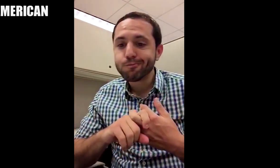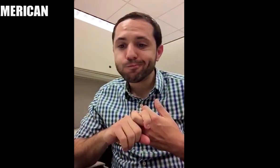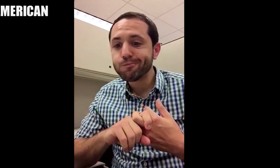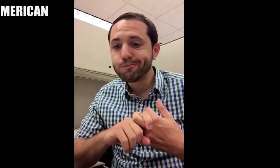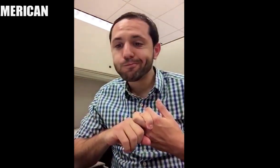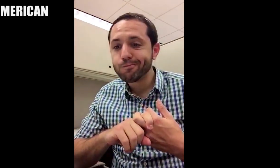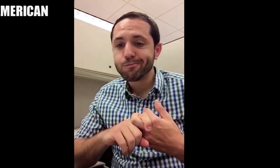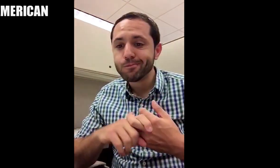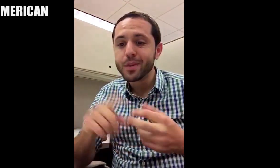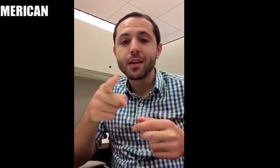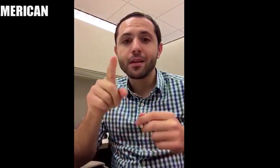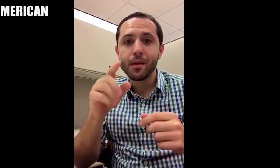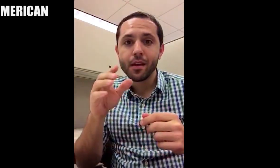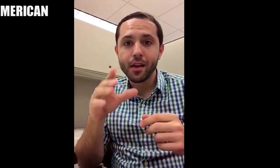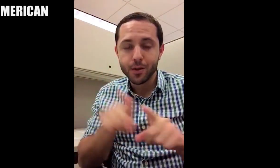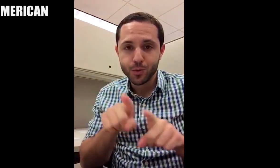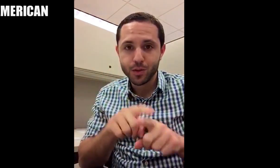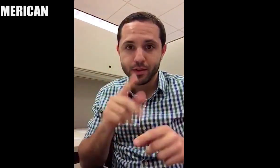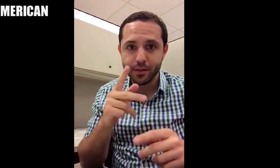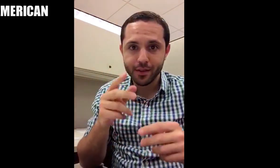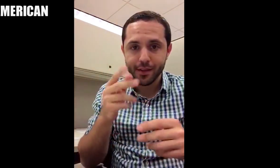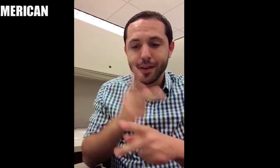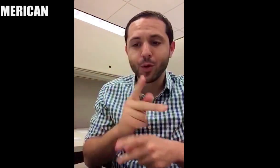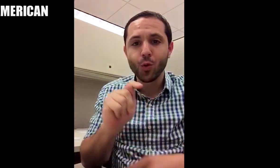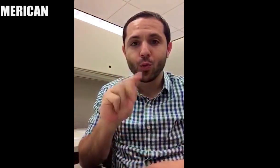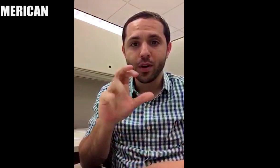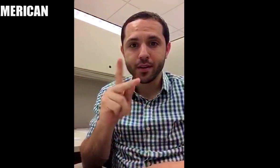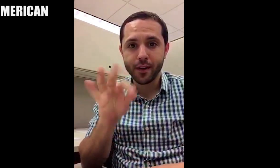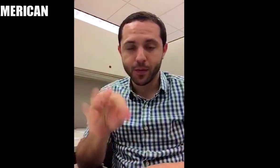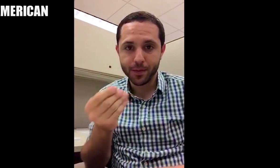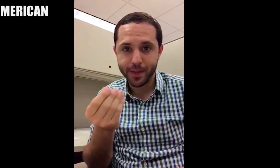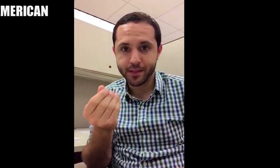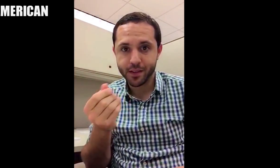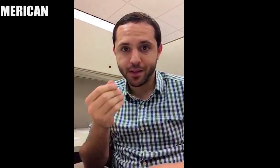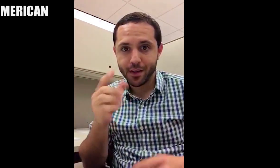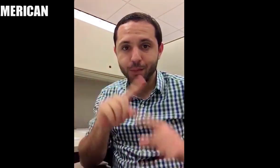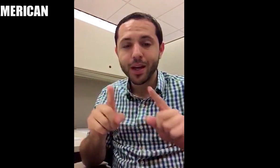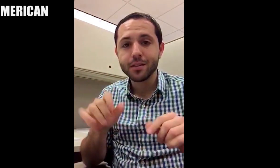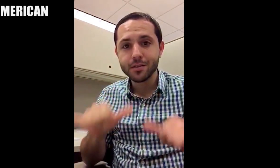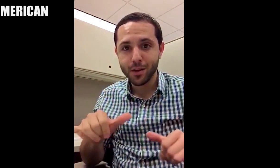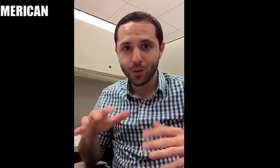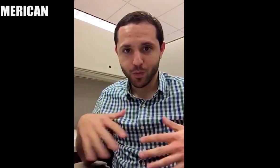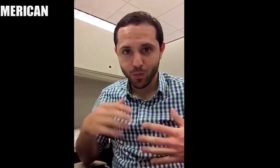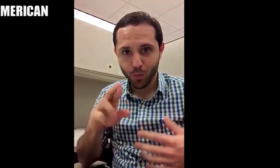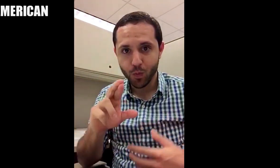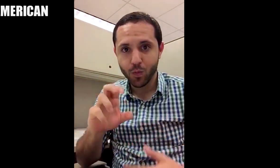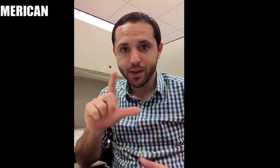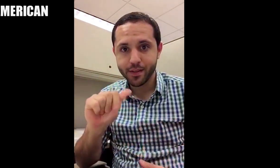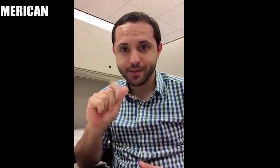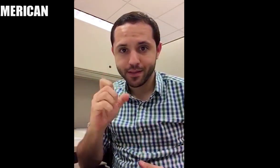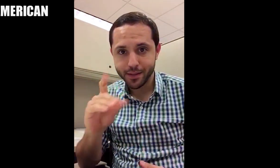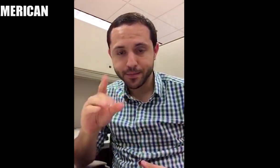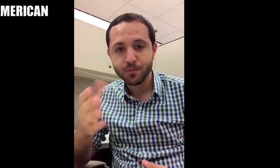Also, keep track of your money but also stay relaxed.